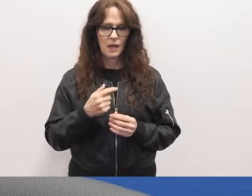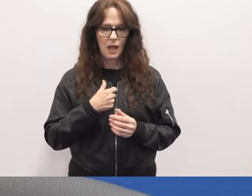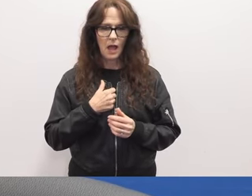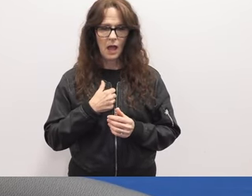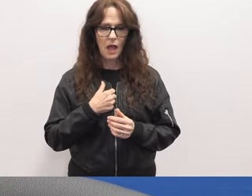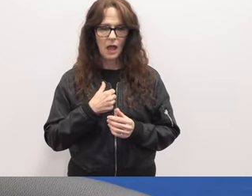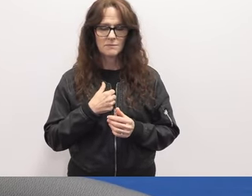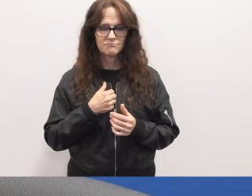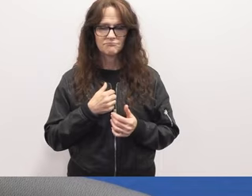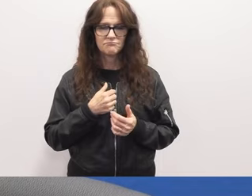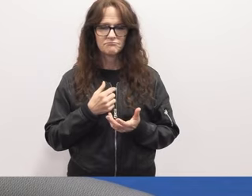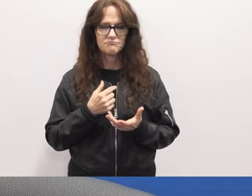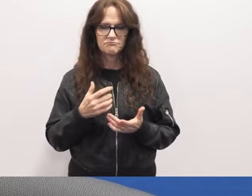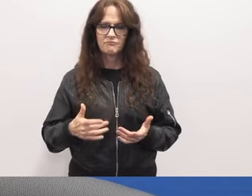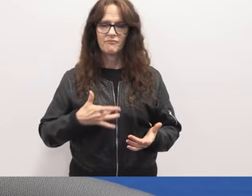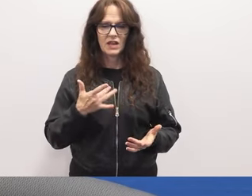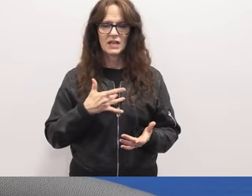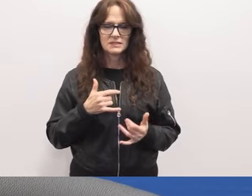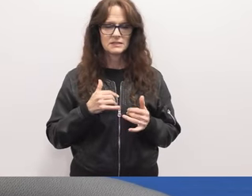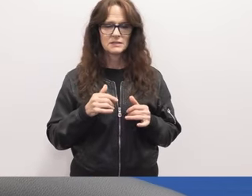Okay, so one, three and five.